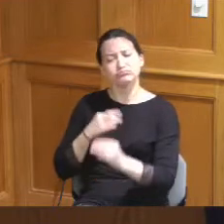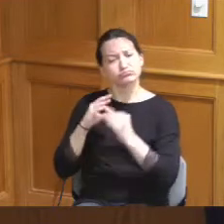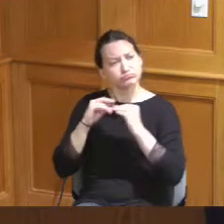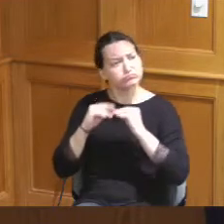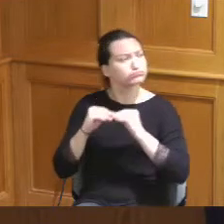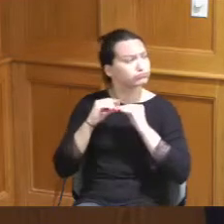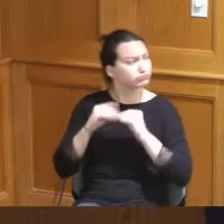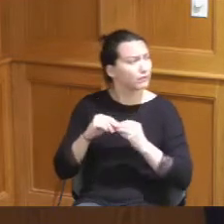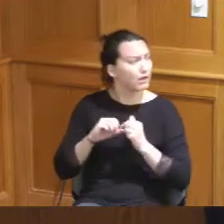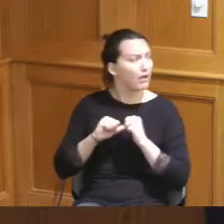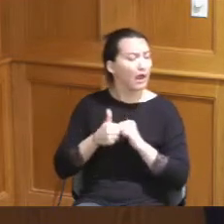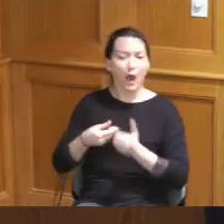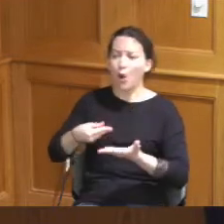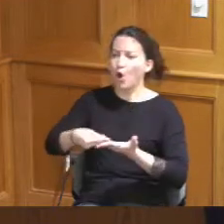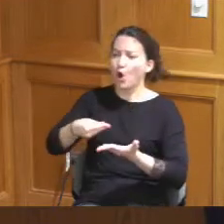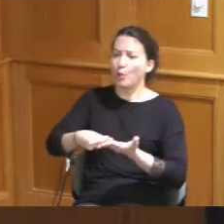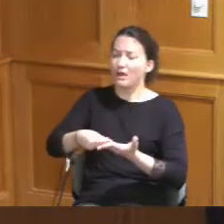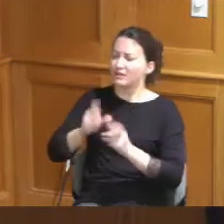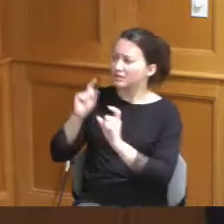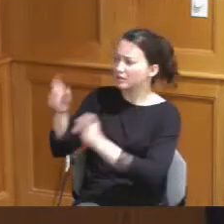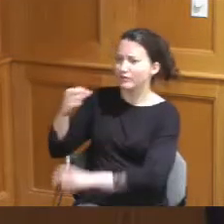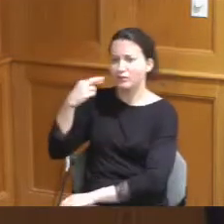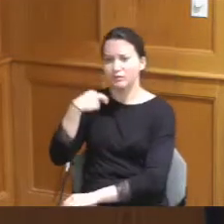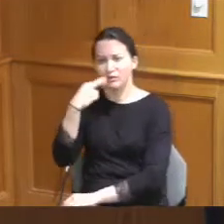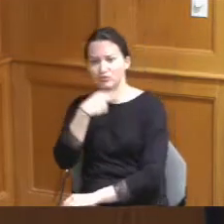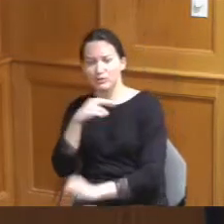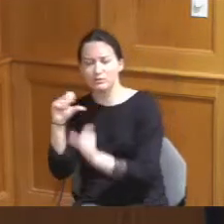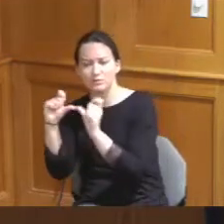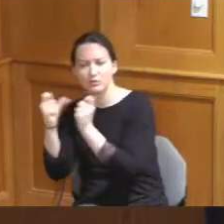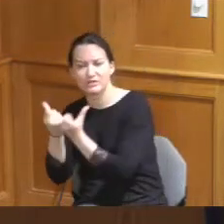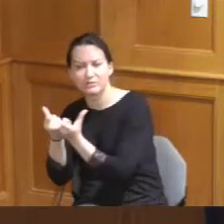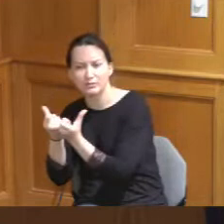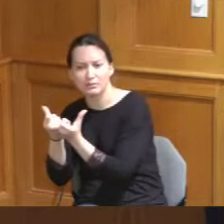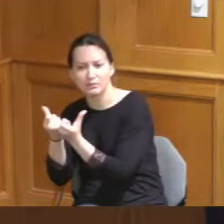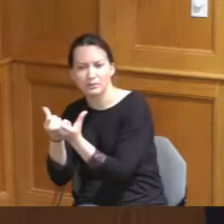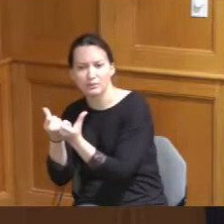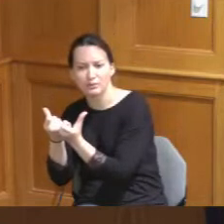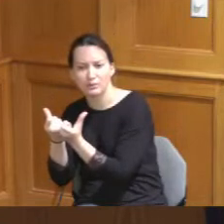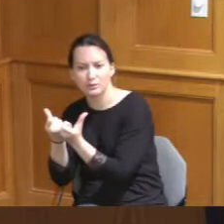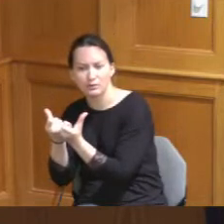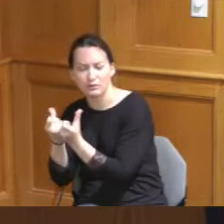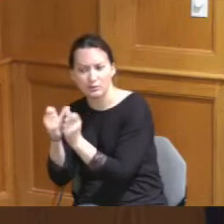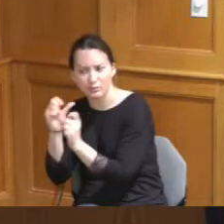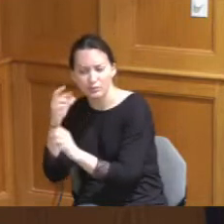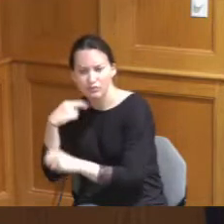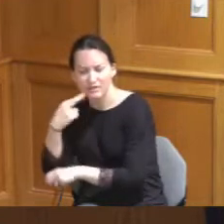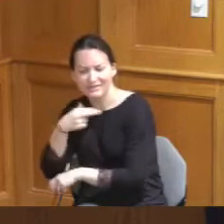how do we give money to the Restaurant Association to keep the keep you open and then we take out